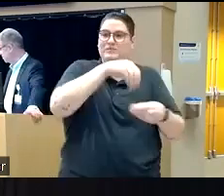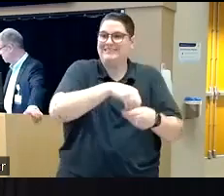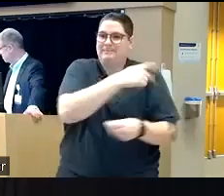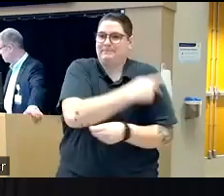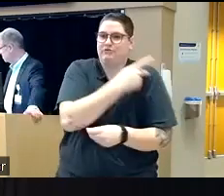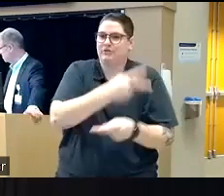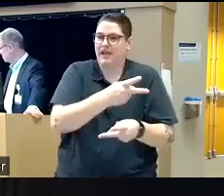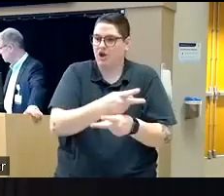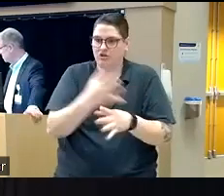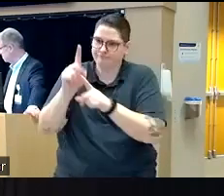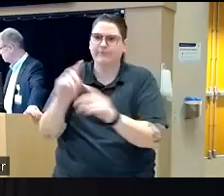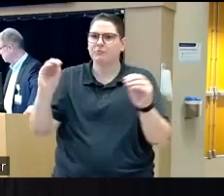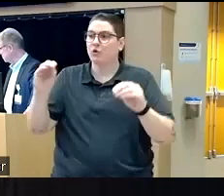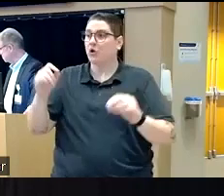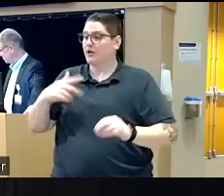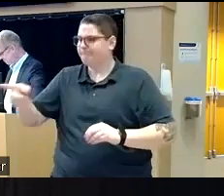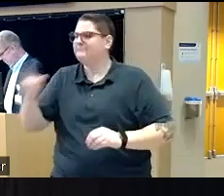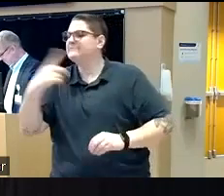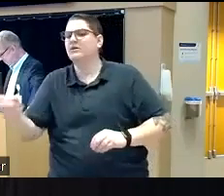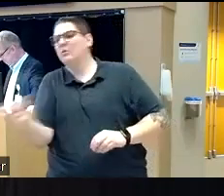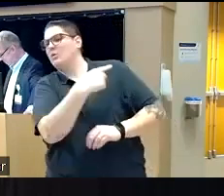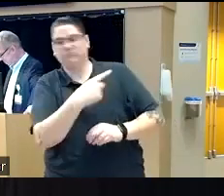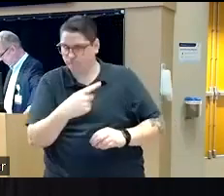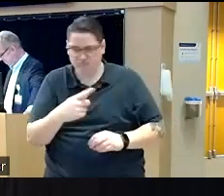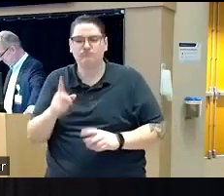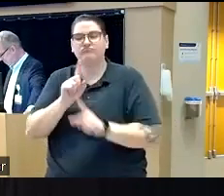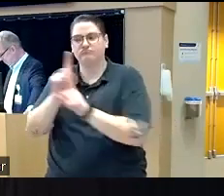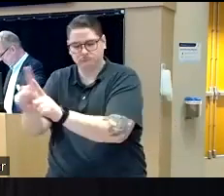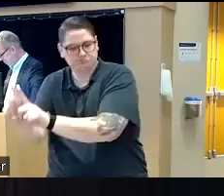an extension of what we do at strong recovery and help us make those linkages more formal